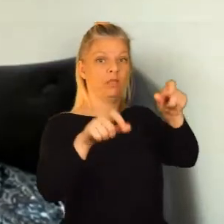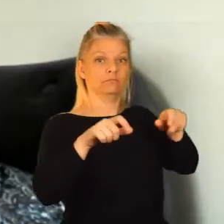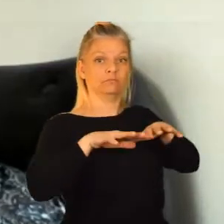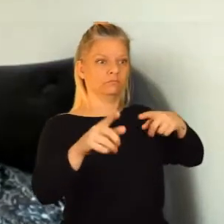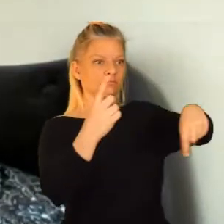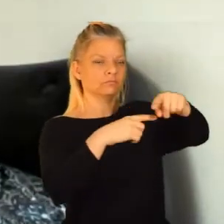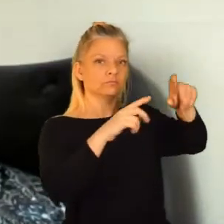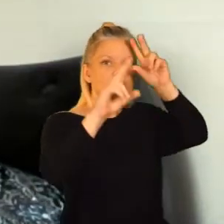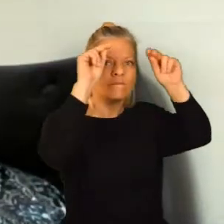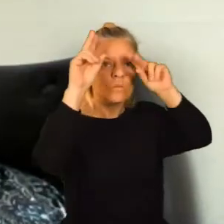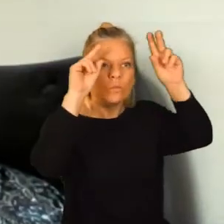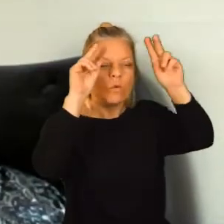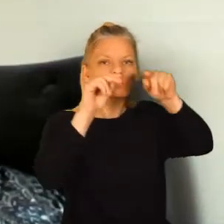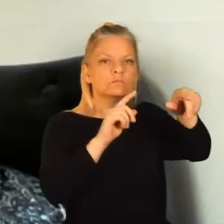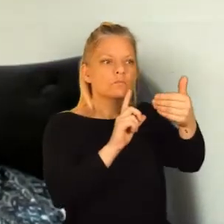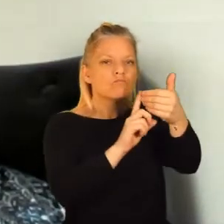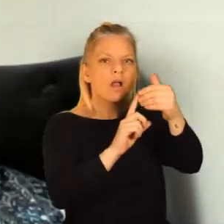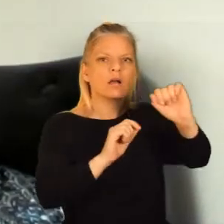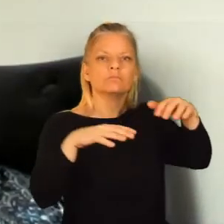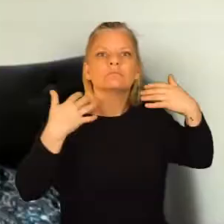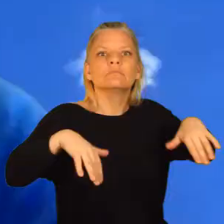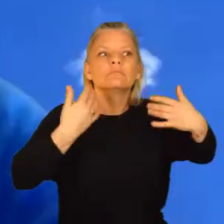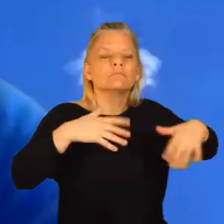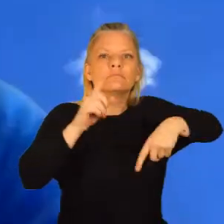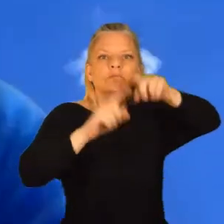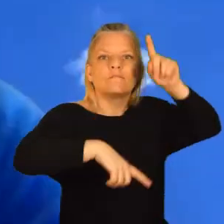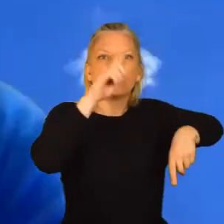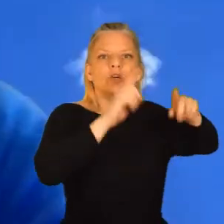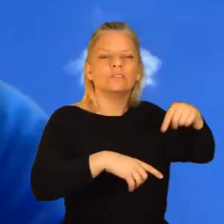Like I didn't feel that I belonged in the world and it was through connecting with